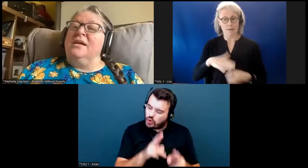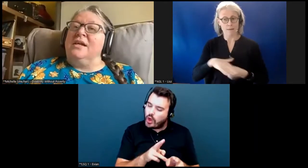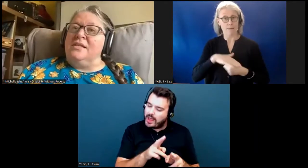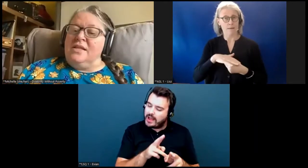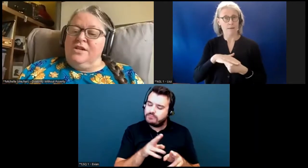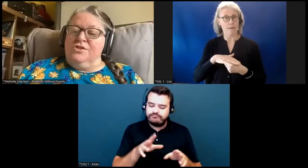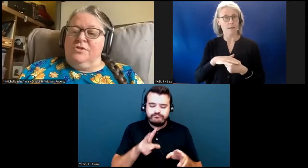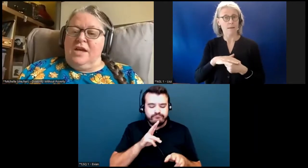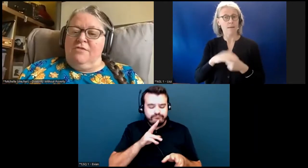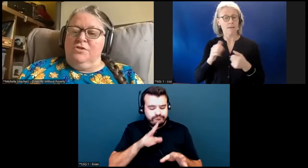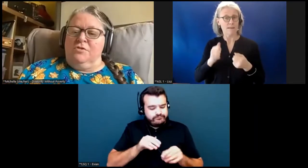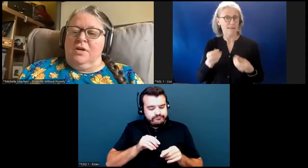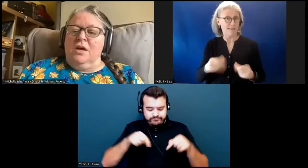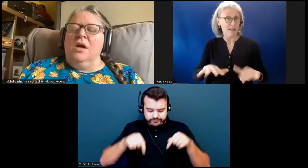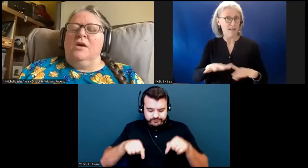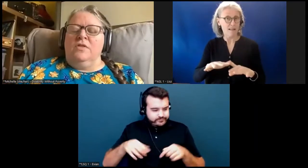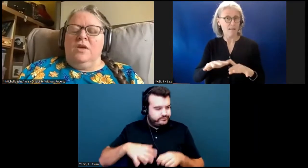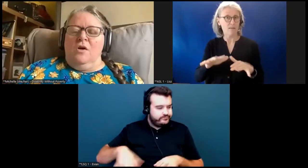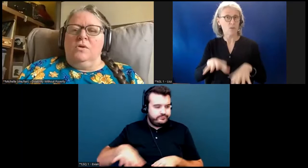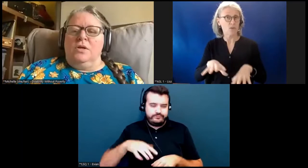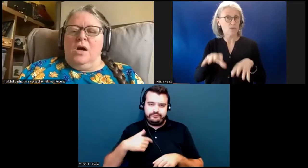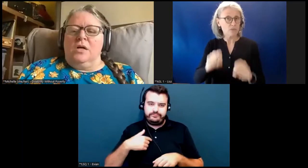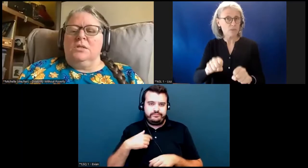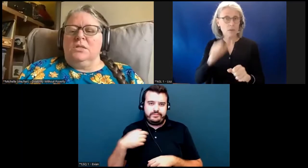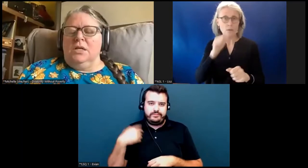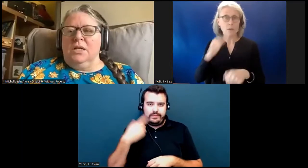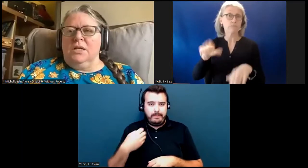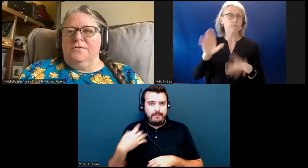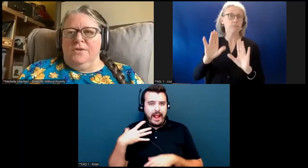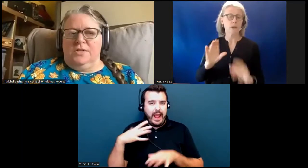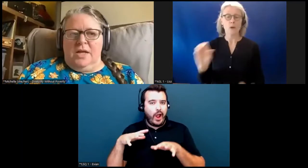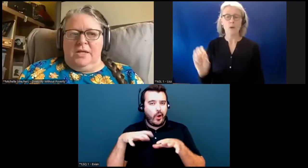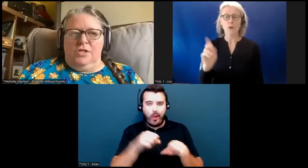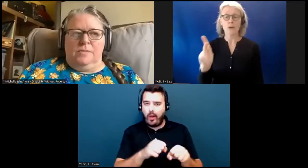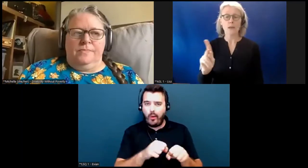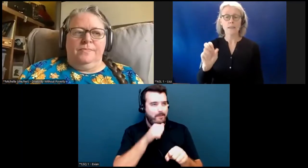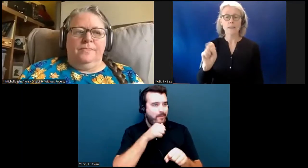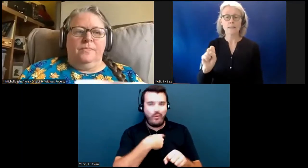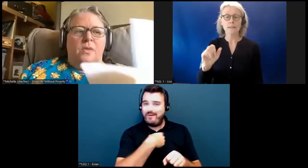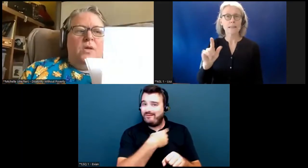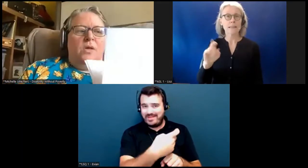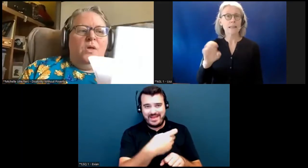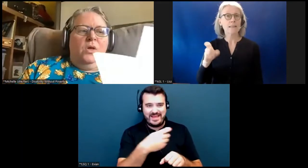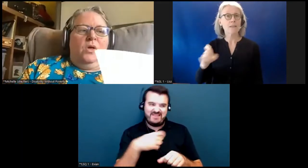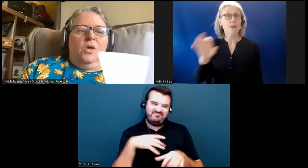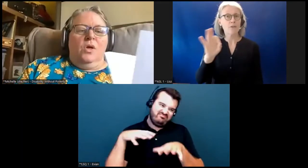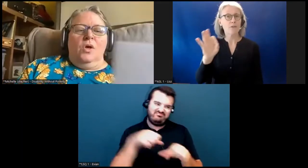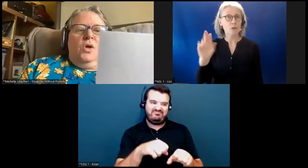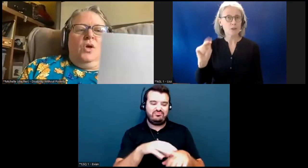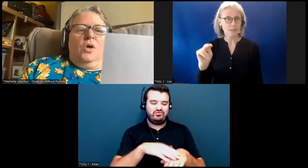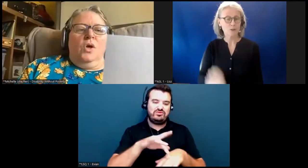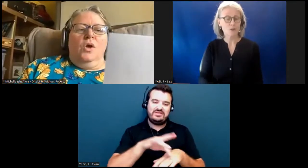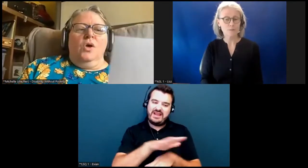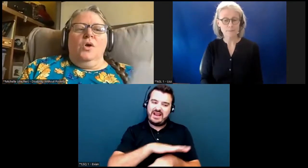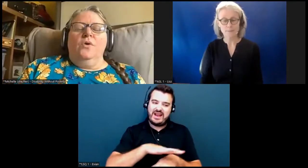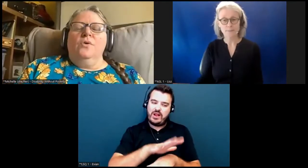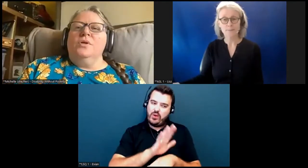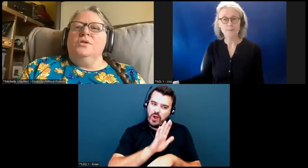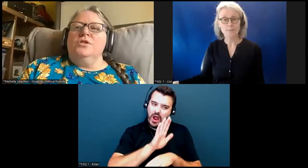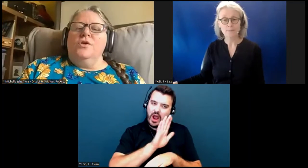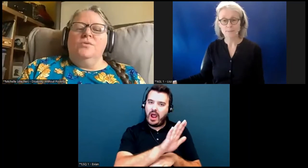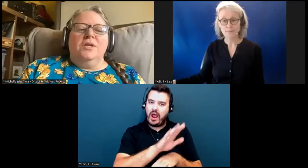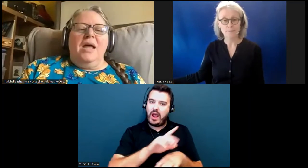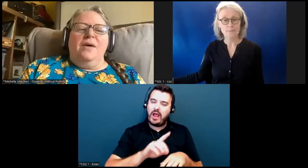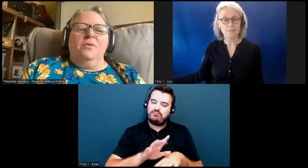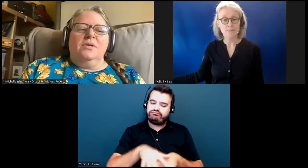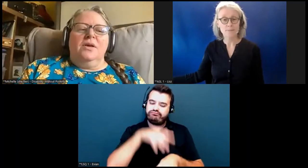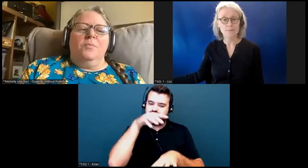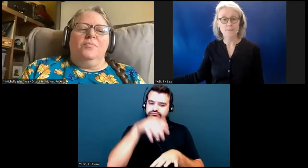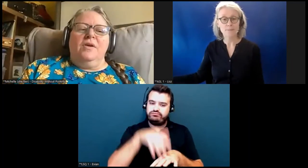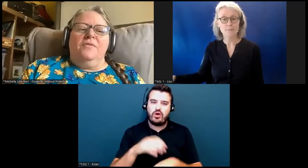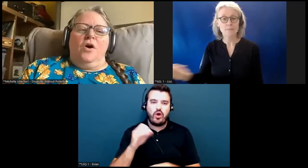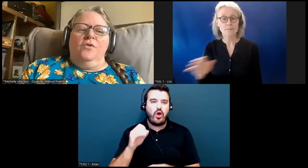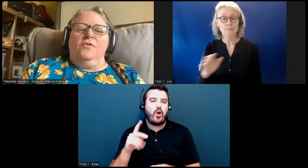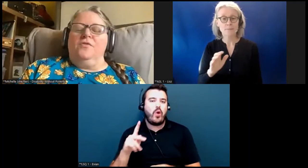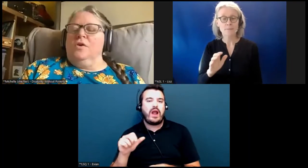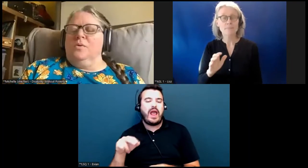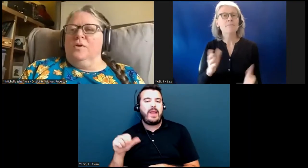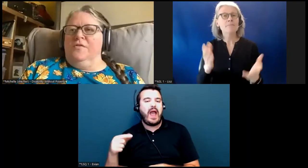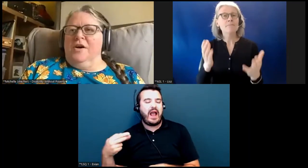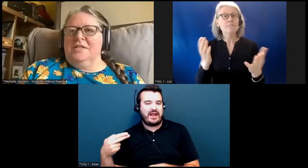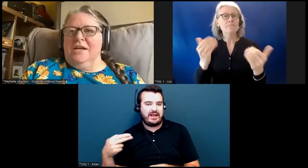AND ANCESTRAL TERRITORY OF THE OKANOGAN FIRST NATION. SO TO NOW GIVE A BRIEF OVERVIEW OF